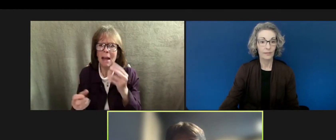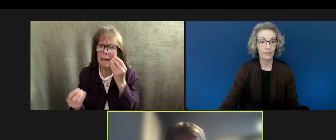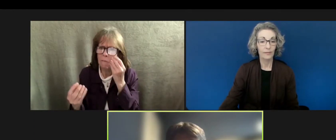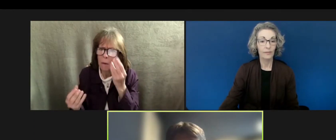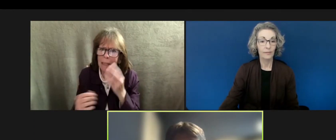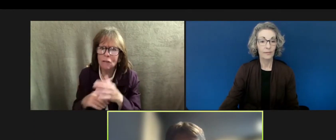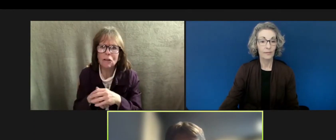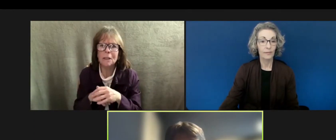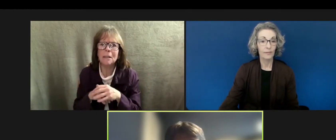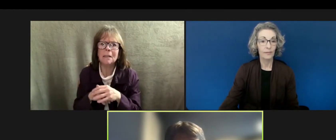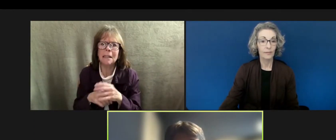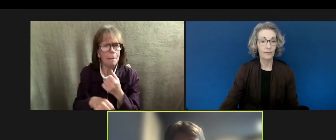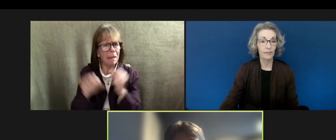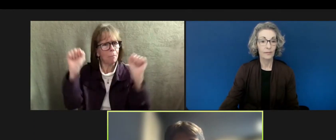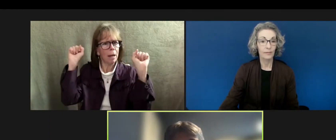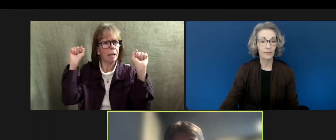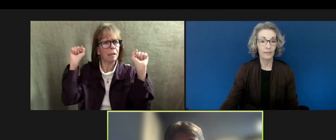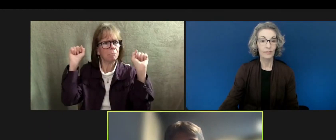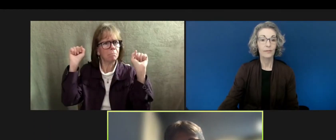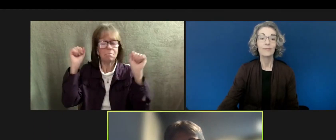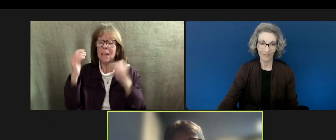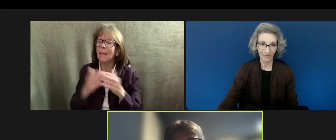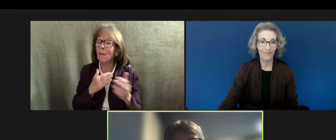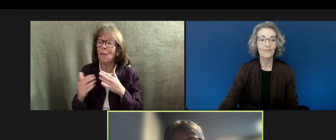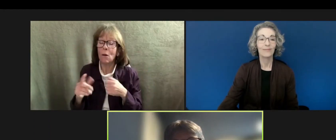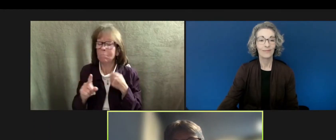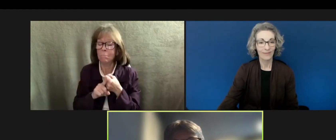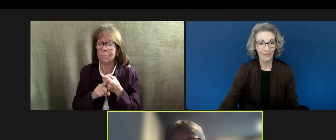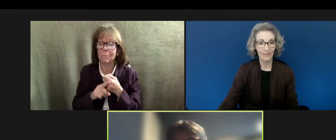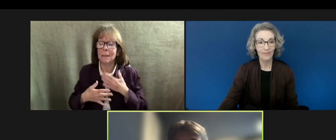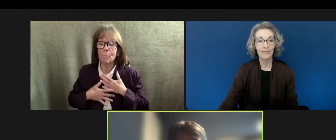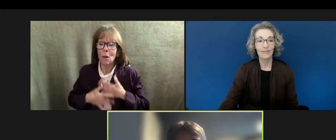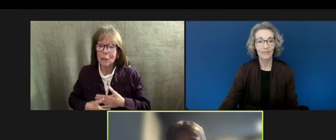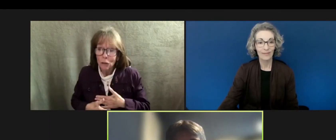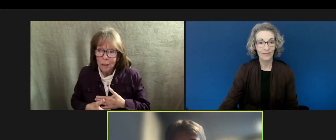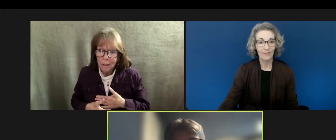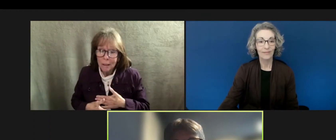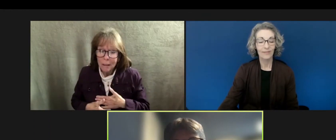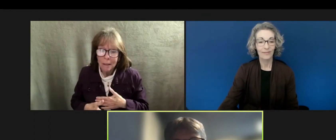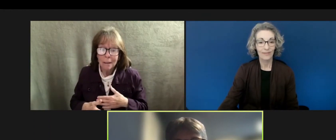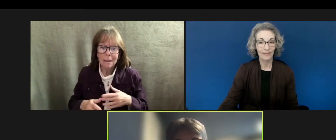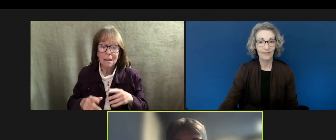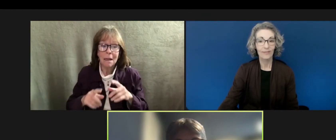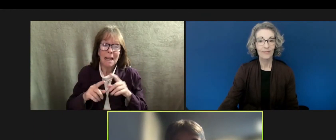still experience depression intermittently throughout my life.